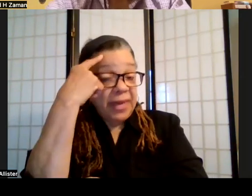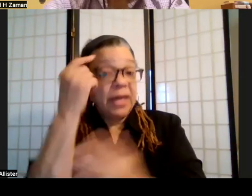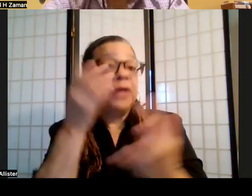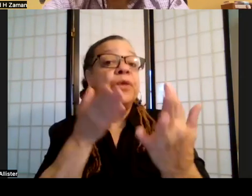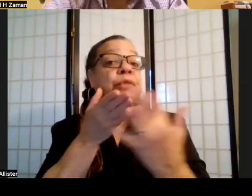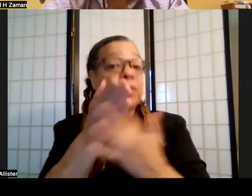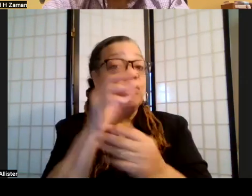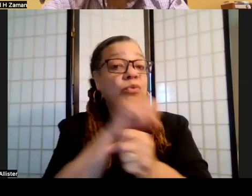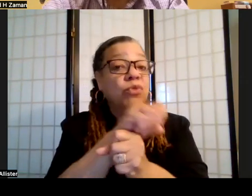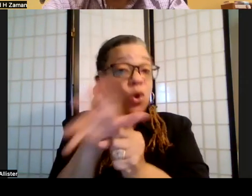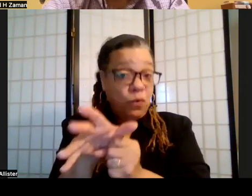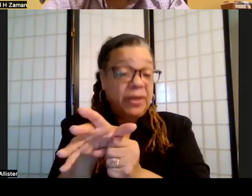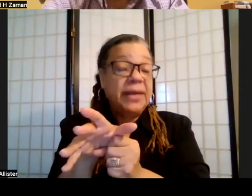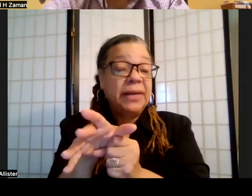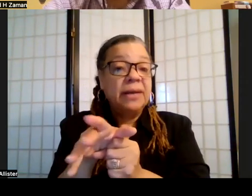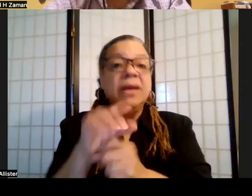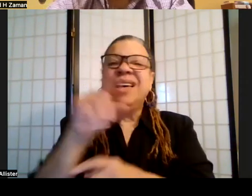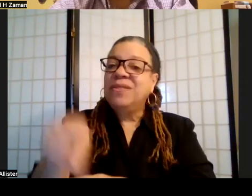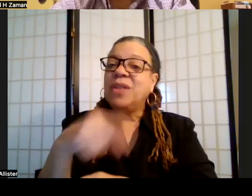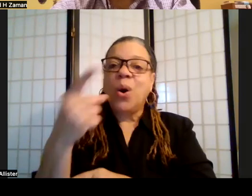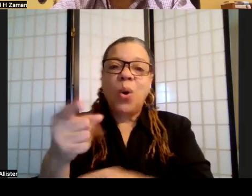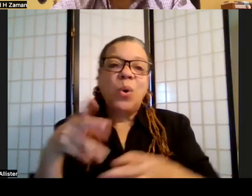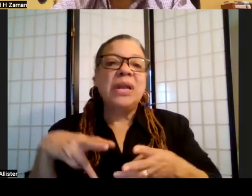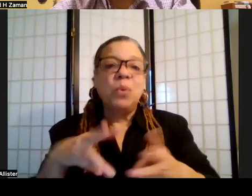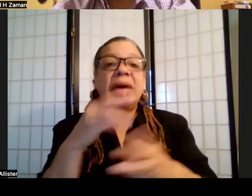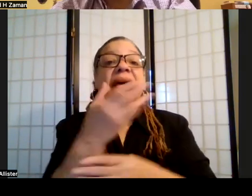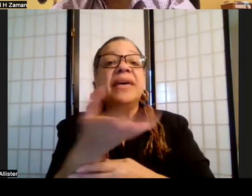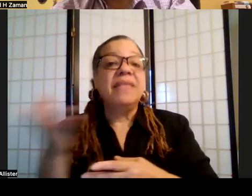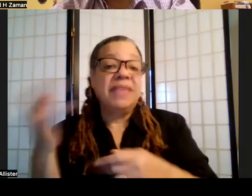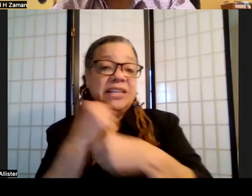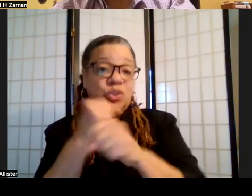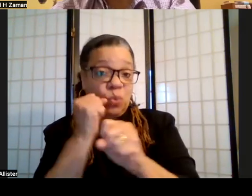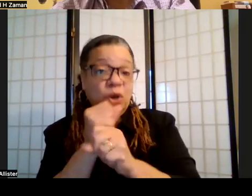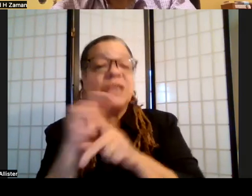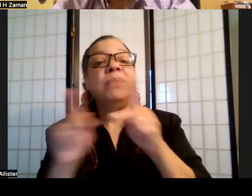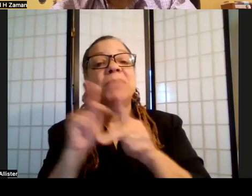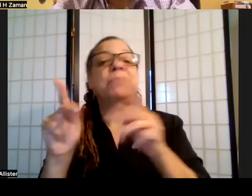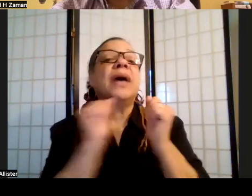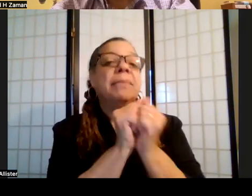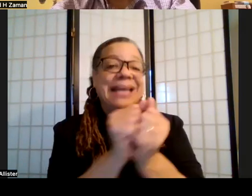that the only way things work, is when when people come together. Right. So it doesn't get